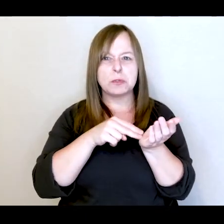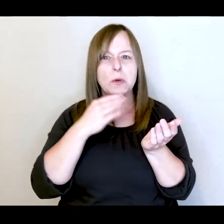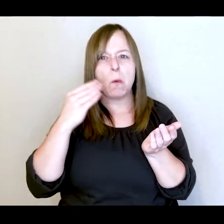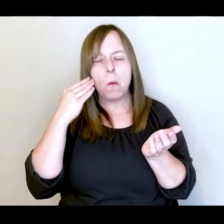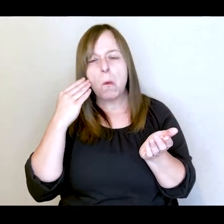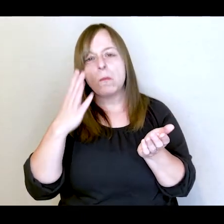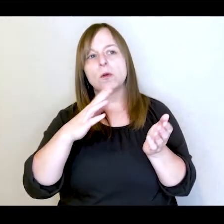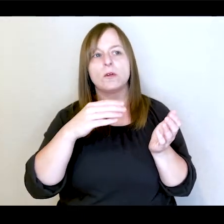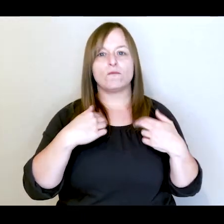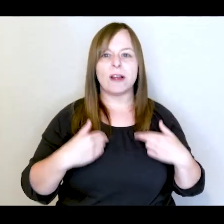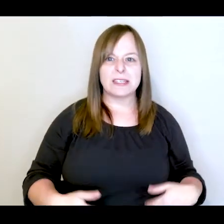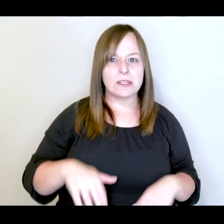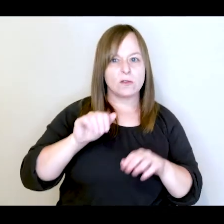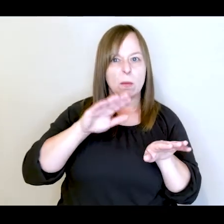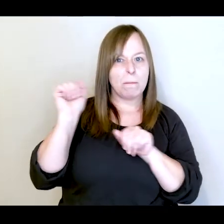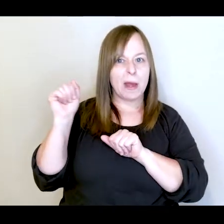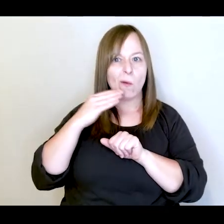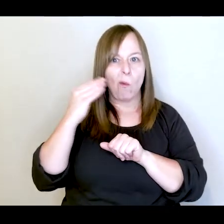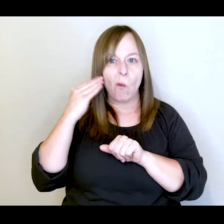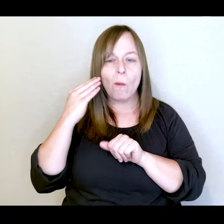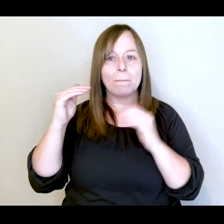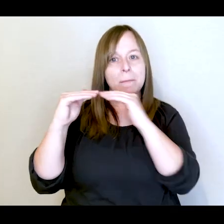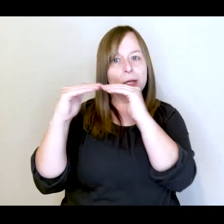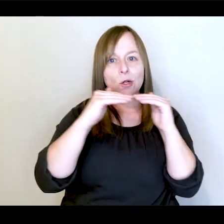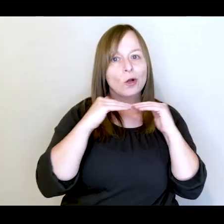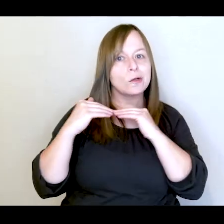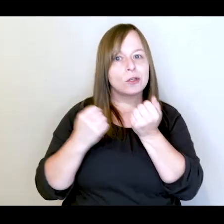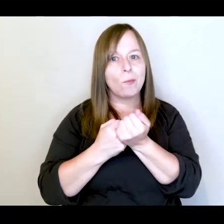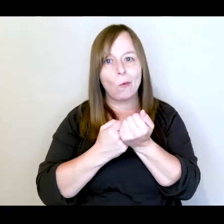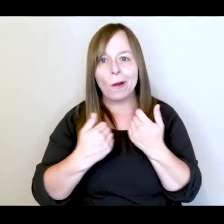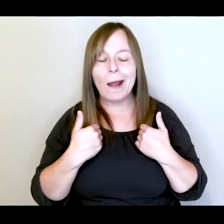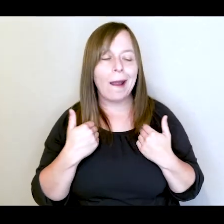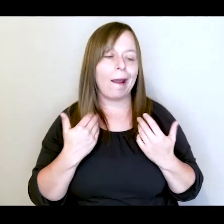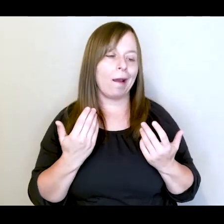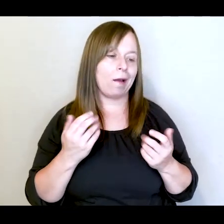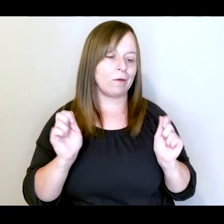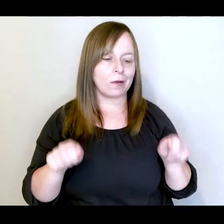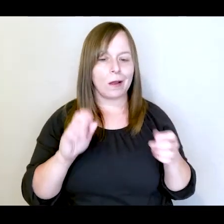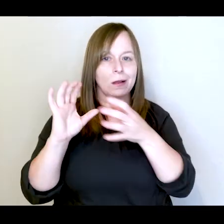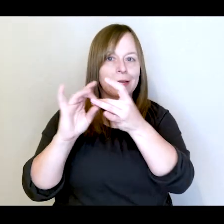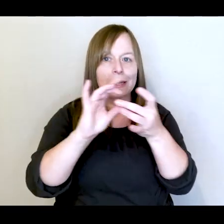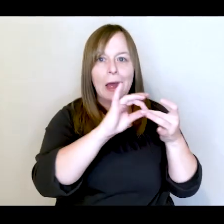with discharge to the community. And they have peer support, and can connect folks